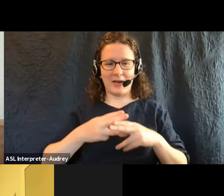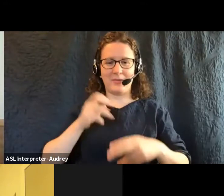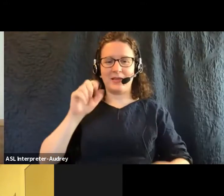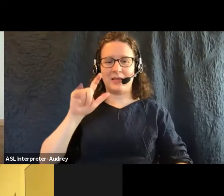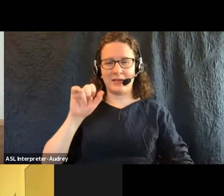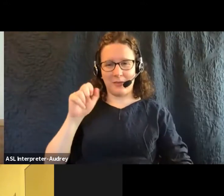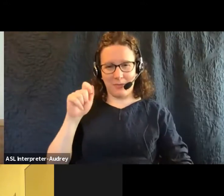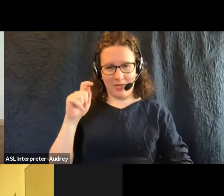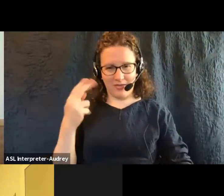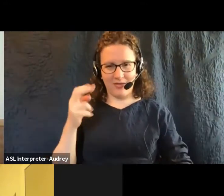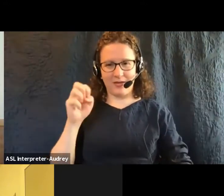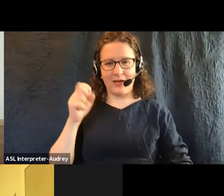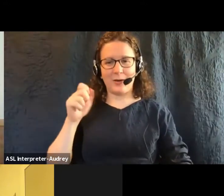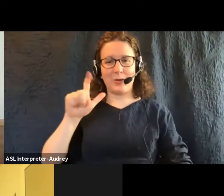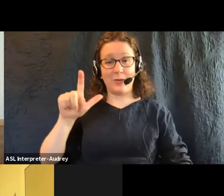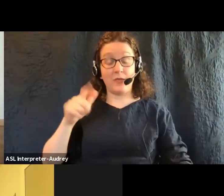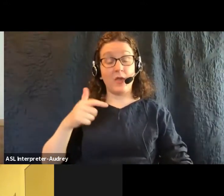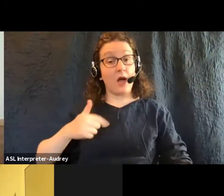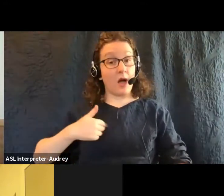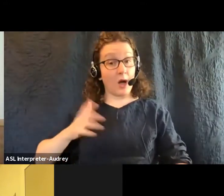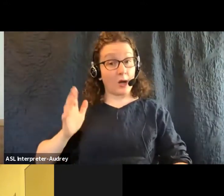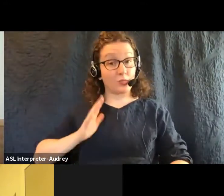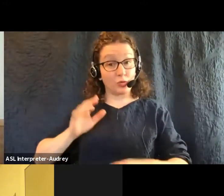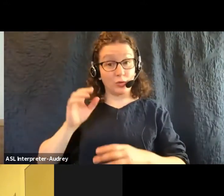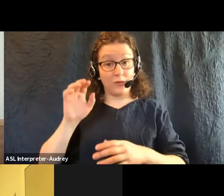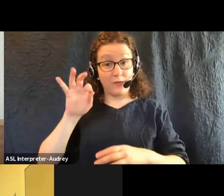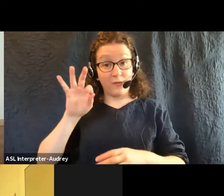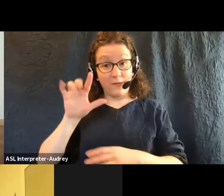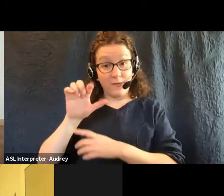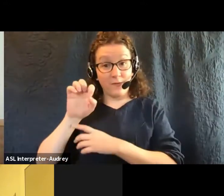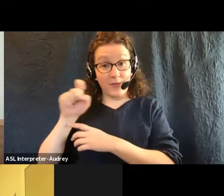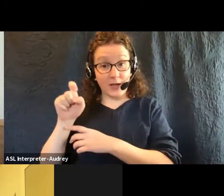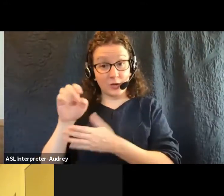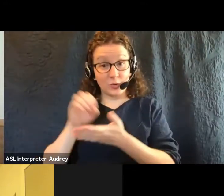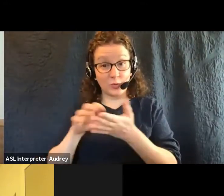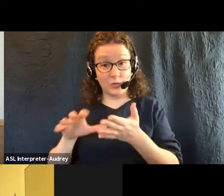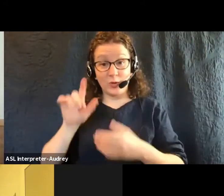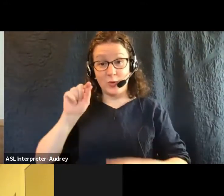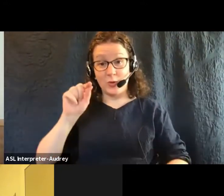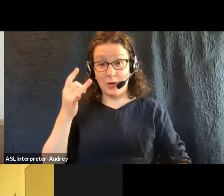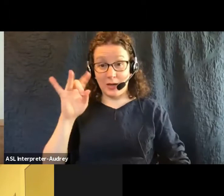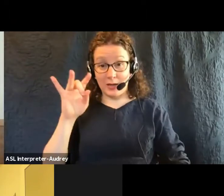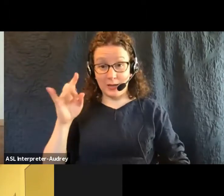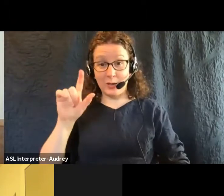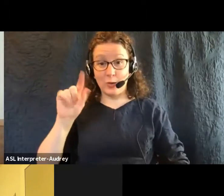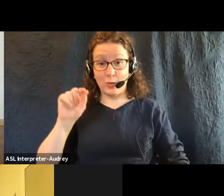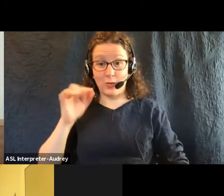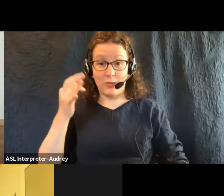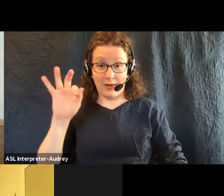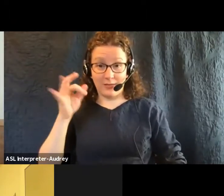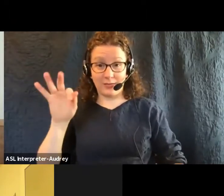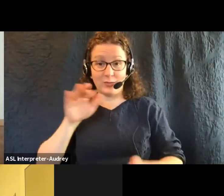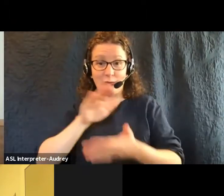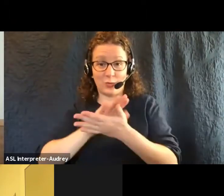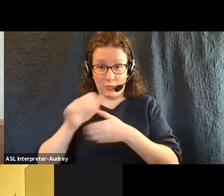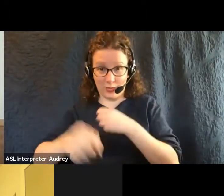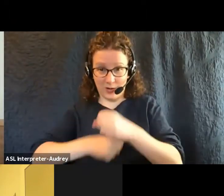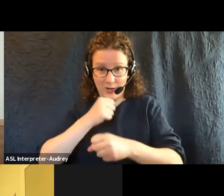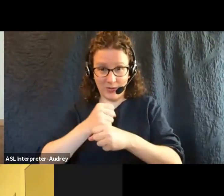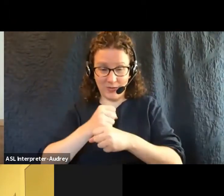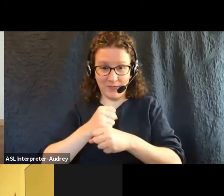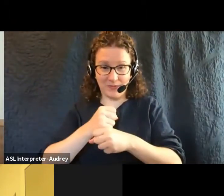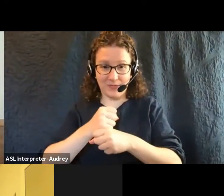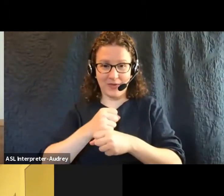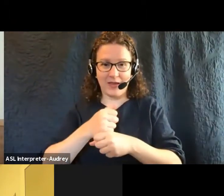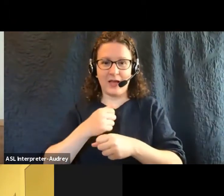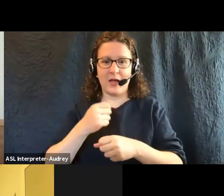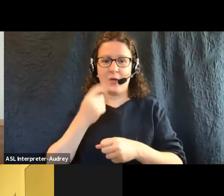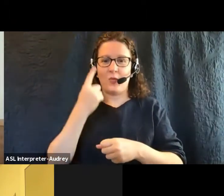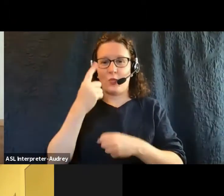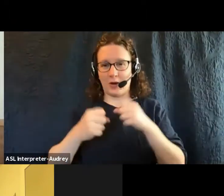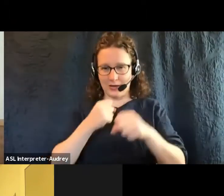I was a FLEX student during the 2018-2019 school year and spent the year in the United States.